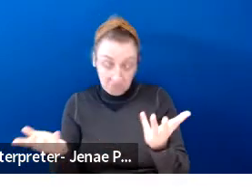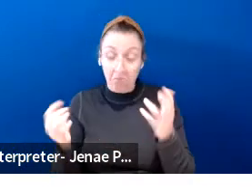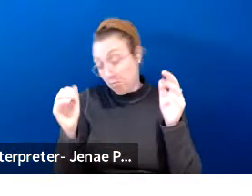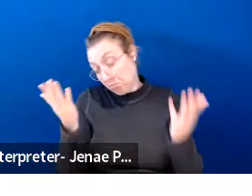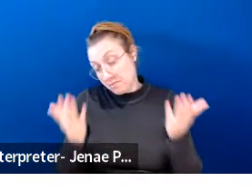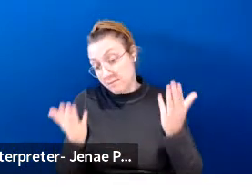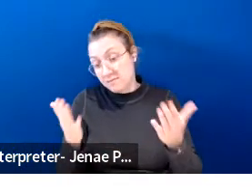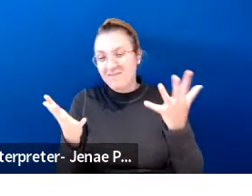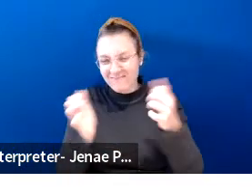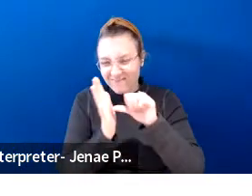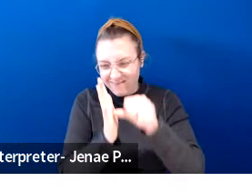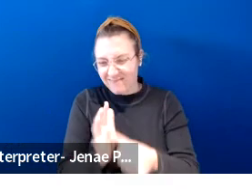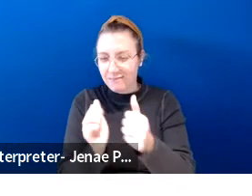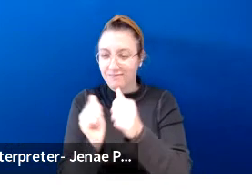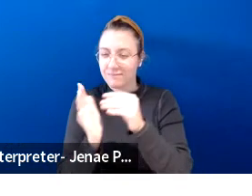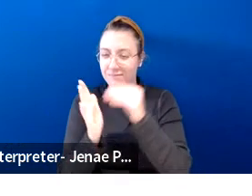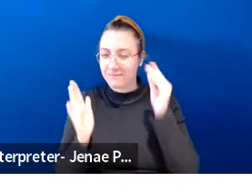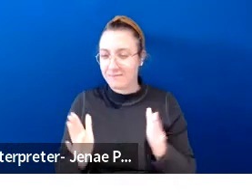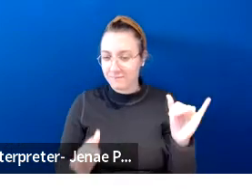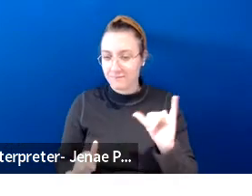with our students and and for ourselves as well.